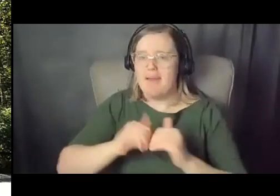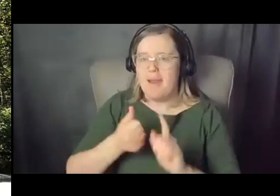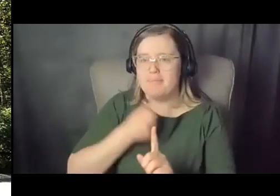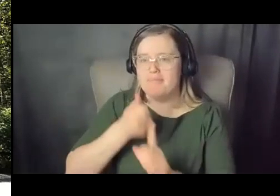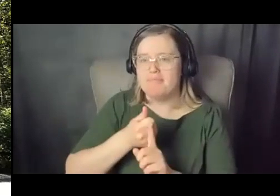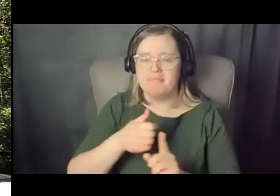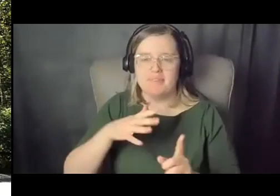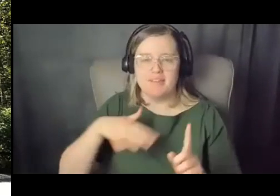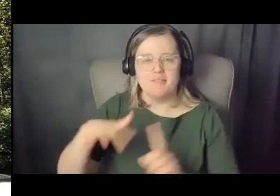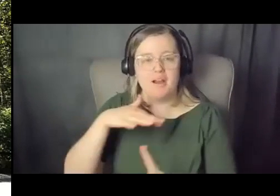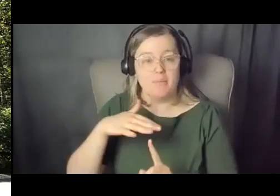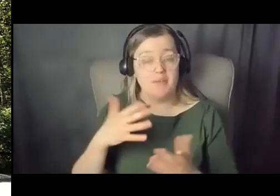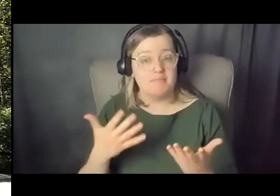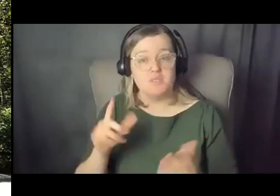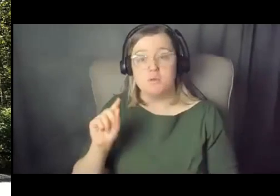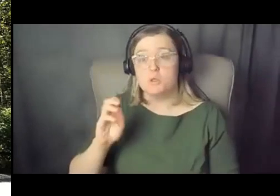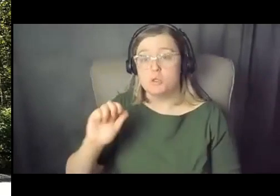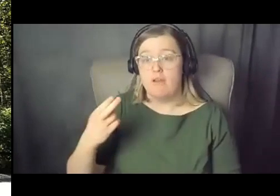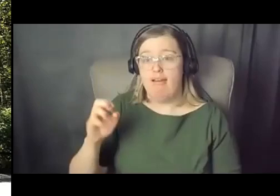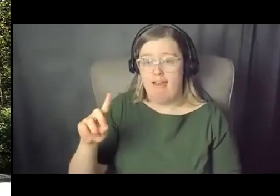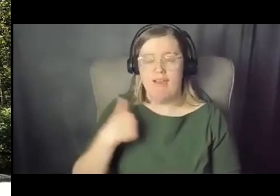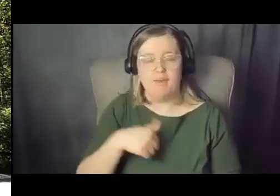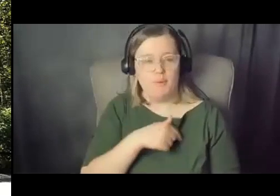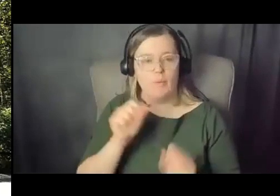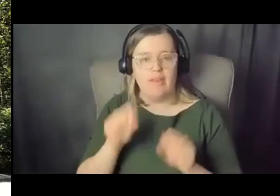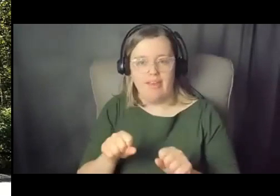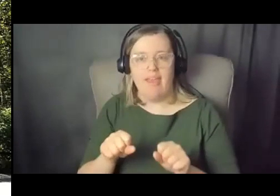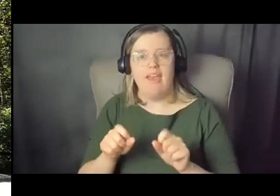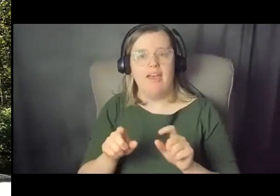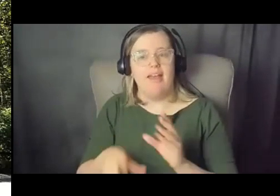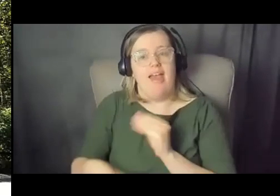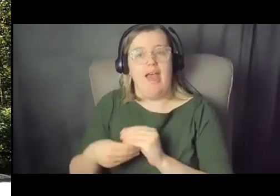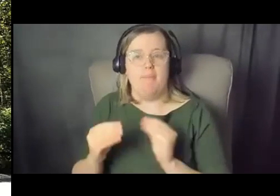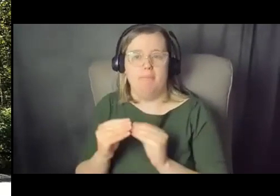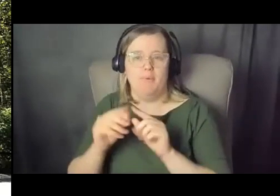So this gives us an opportunity at the trailhead where we can talk about the natural area.